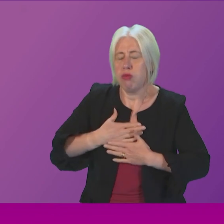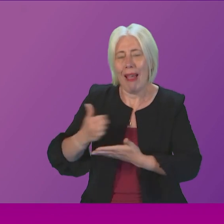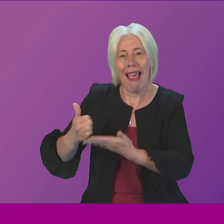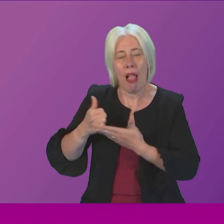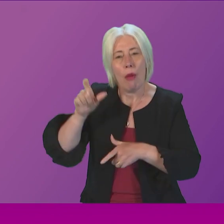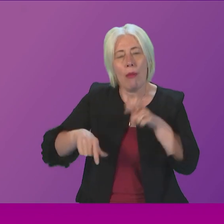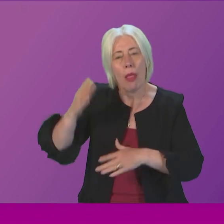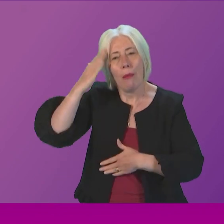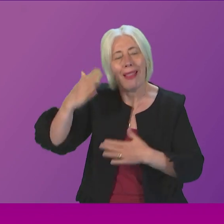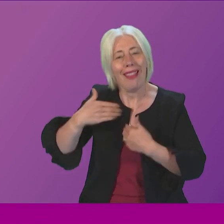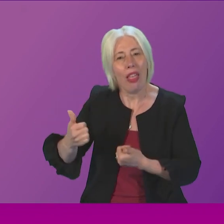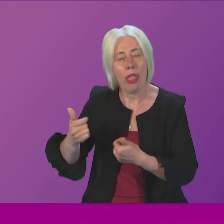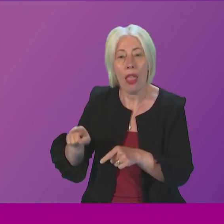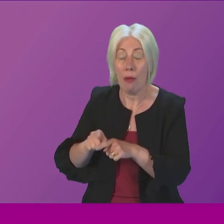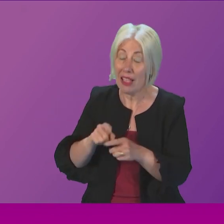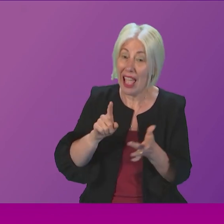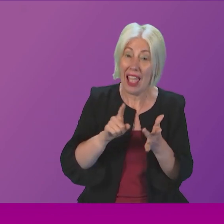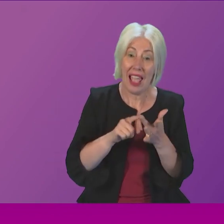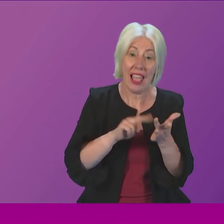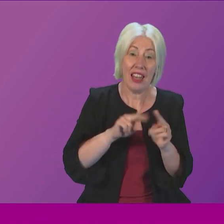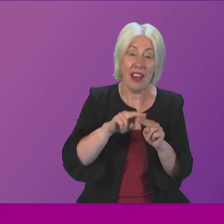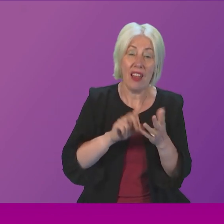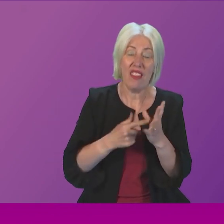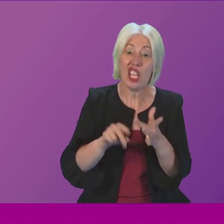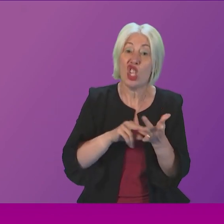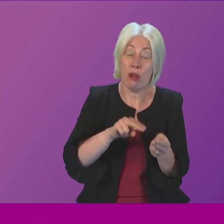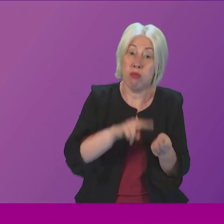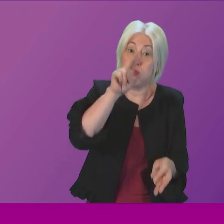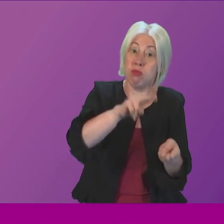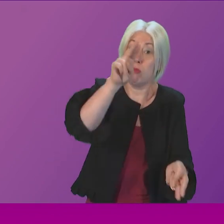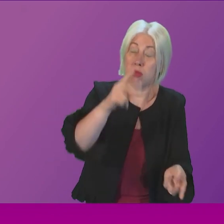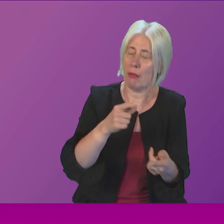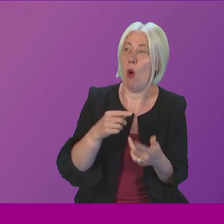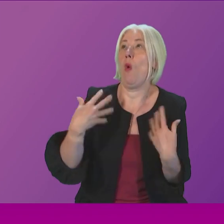but inflation, which the First Minister referenced, has put huge pressures on the cost of providing